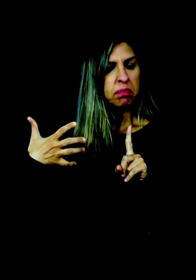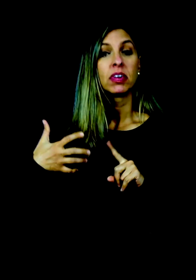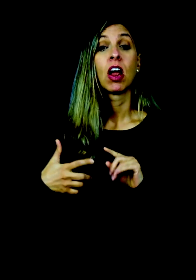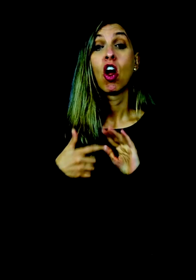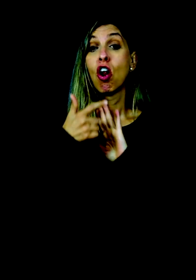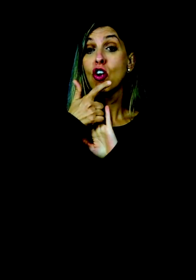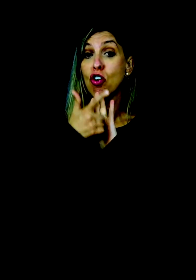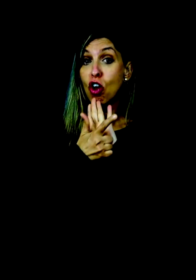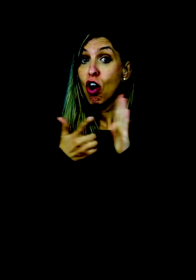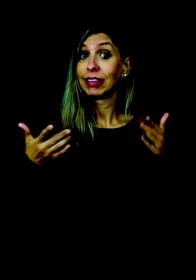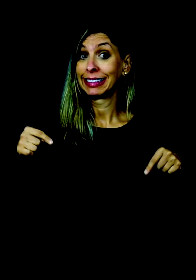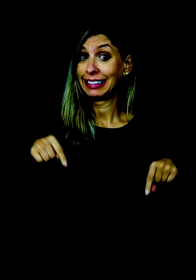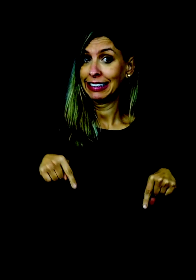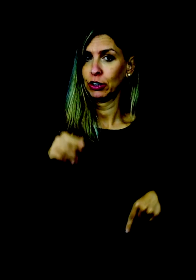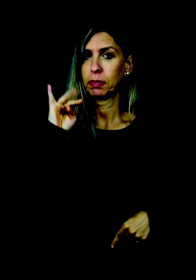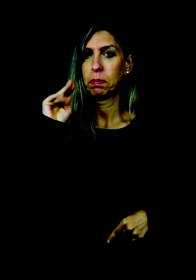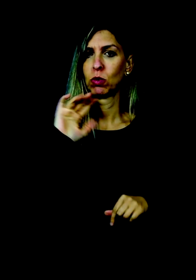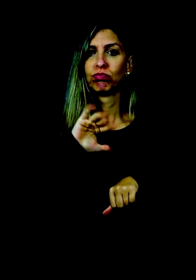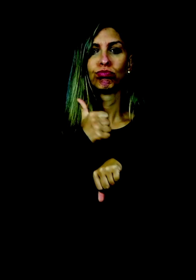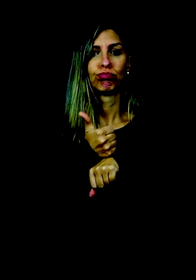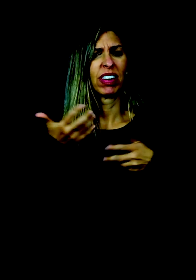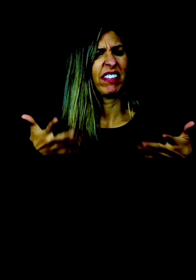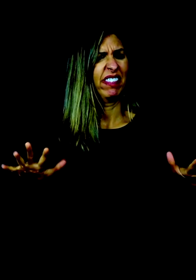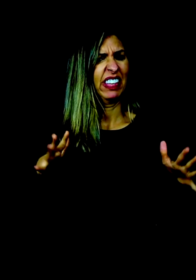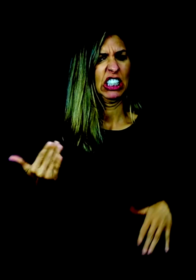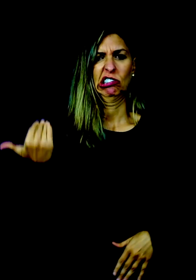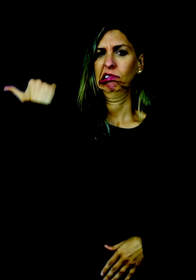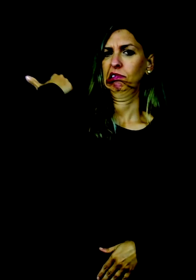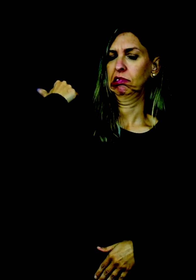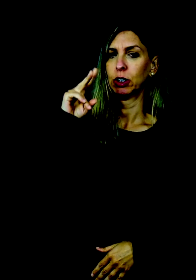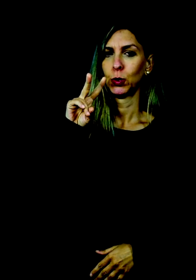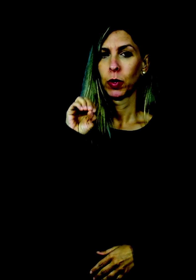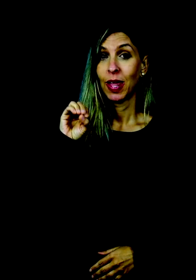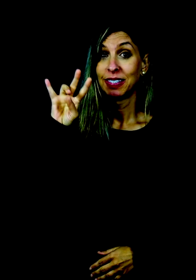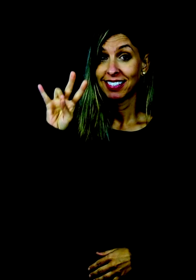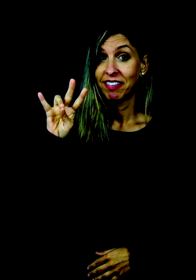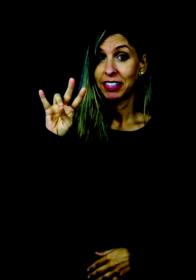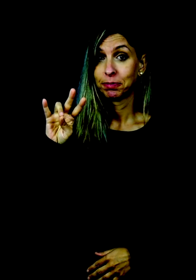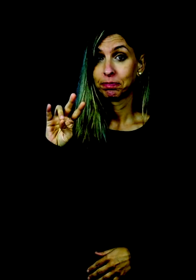and how we already have similar laws here in Minnesota since 2007.